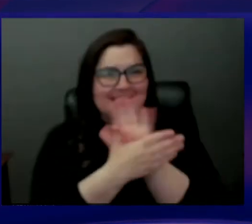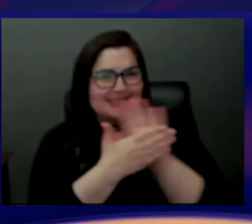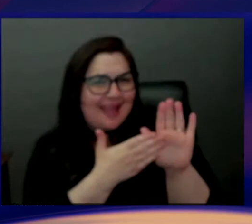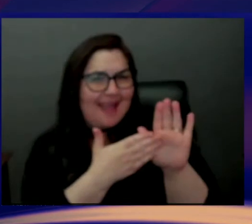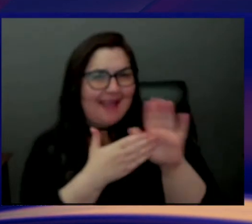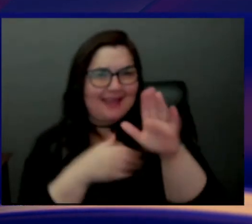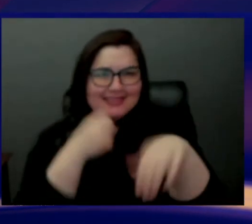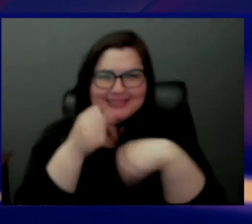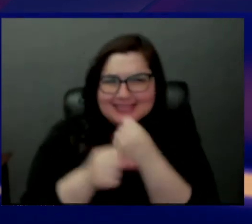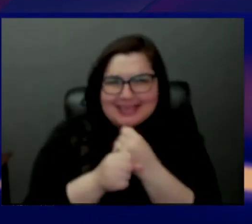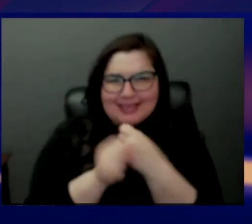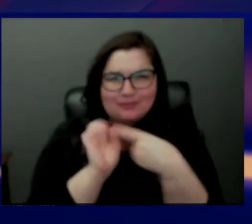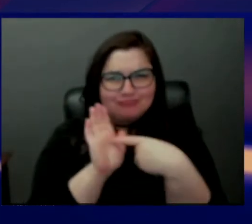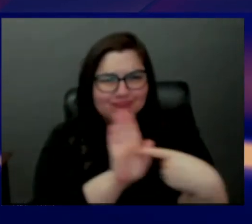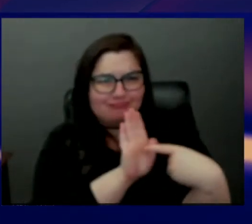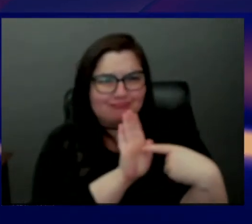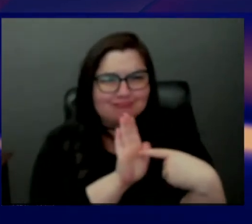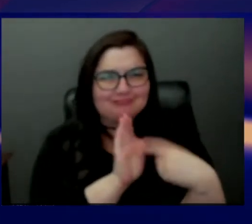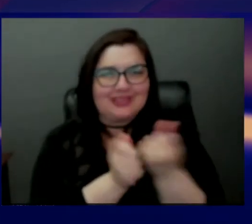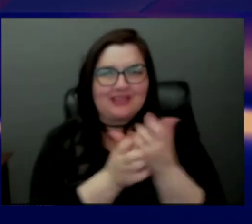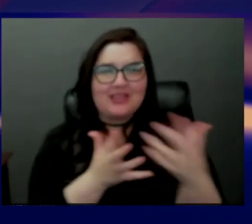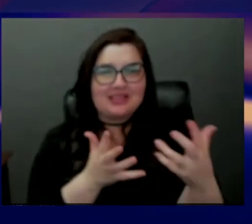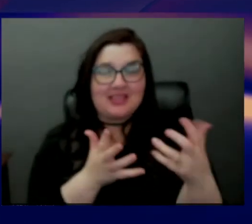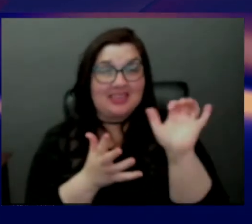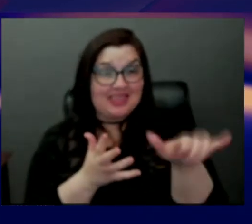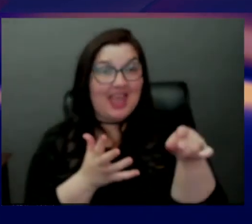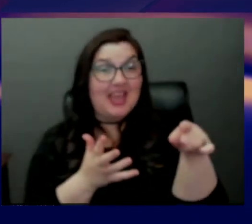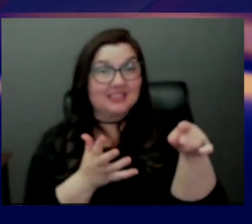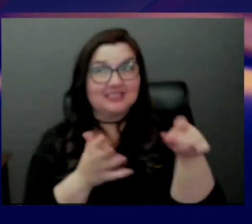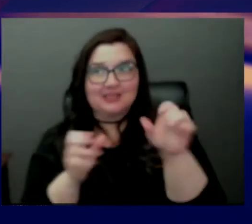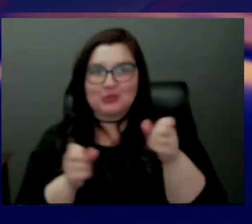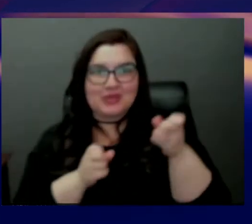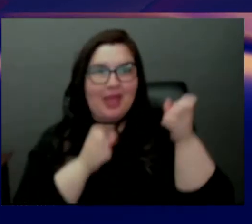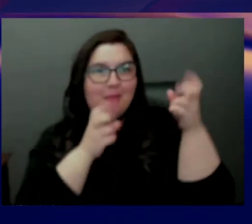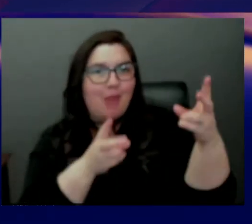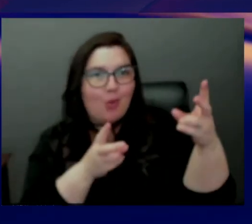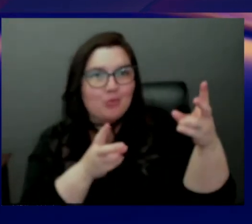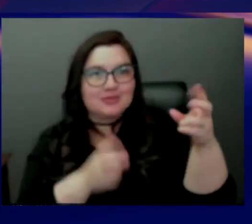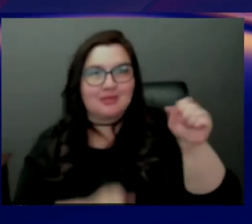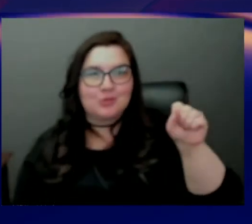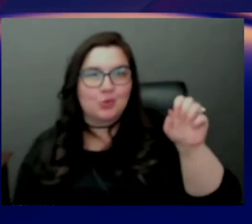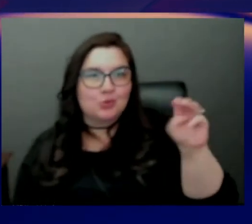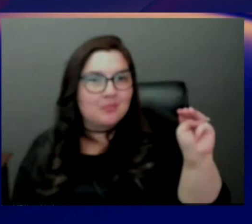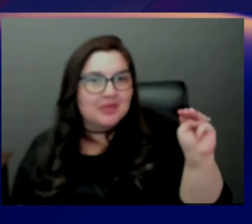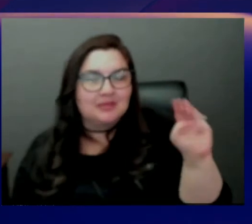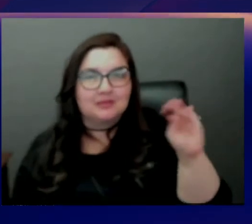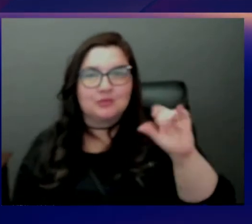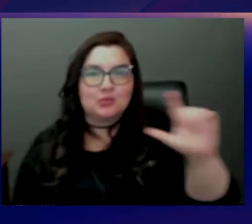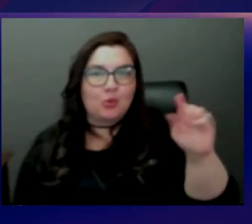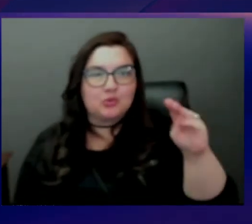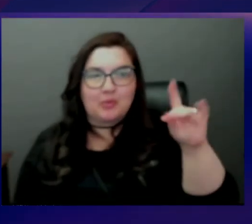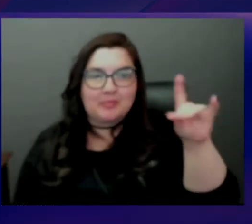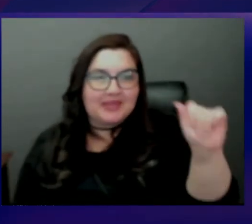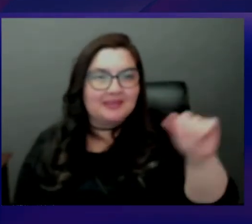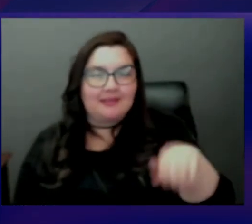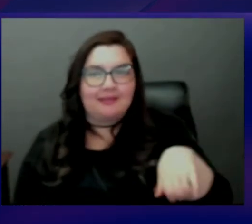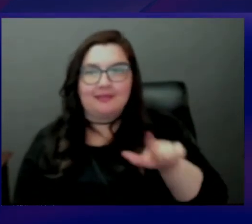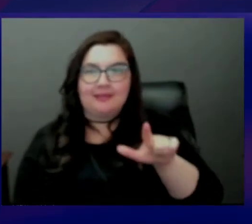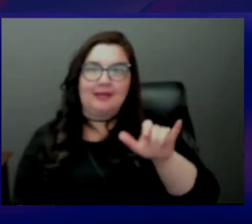And then you can actually take this and post it out to social medias, like LinkedIn, Twitter, Facebook,